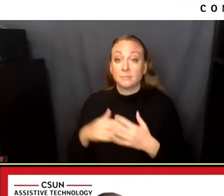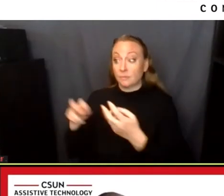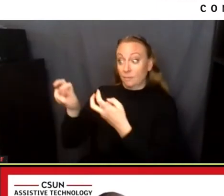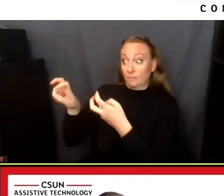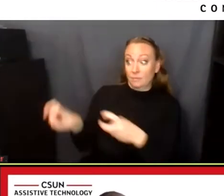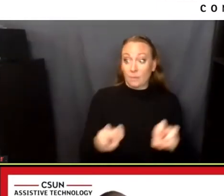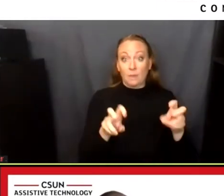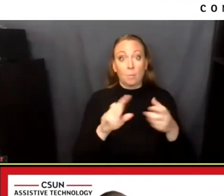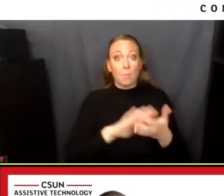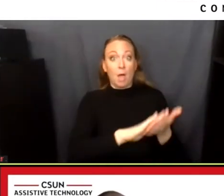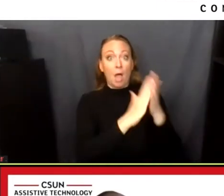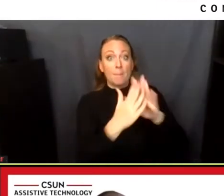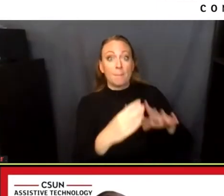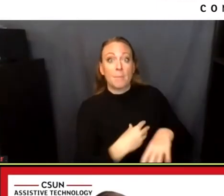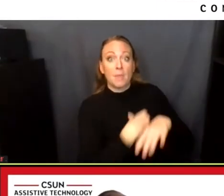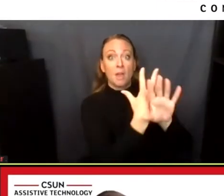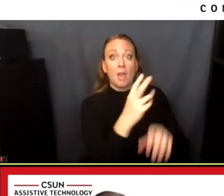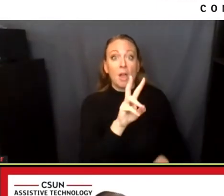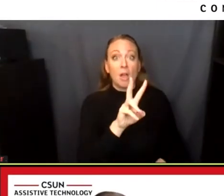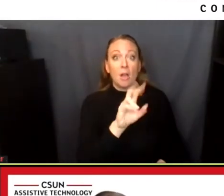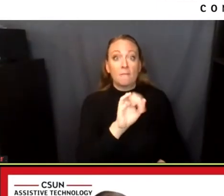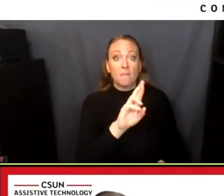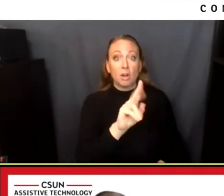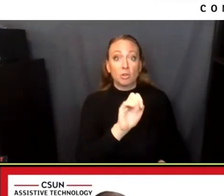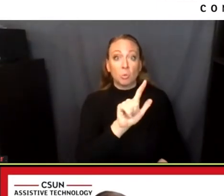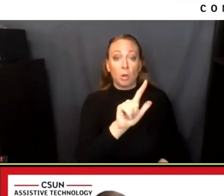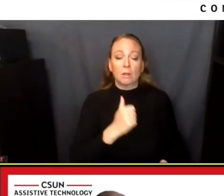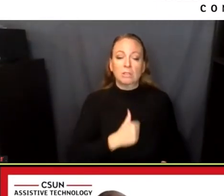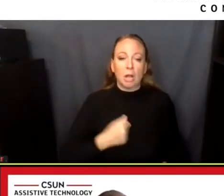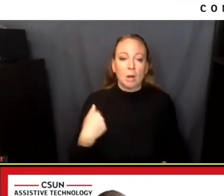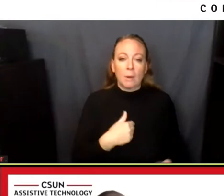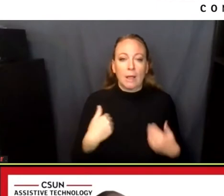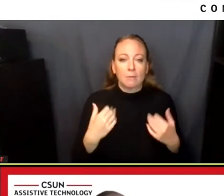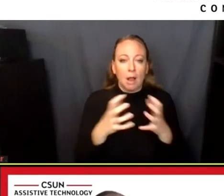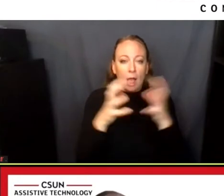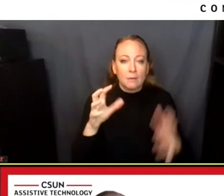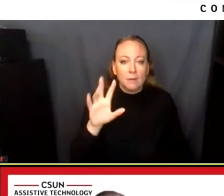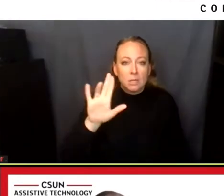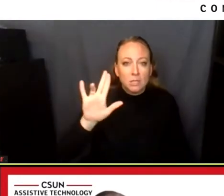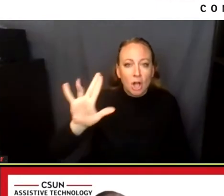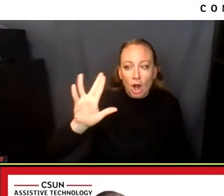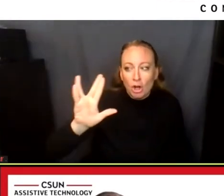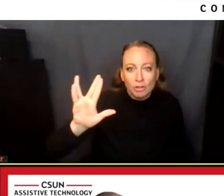and sorry for some lame Star Trek paraphrasing here, was like exploring a new frontier.